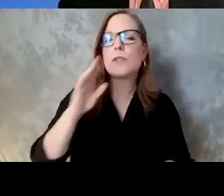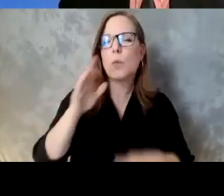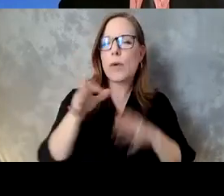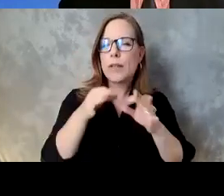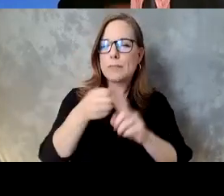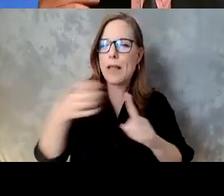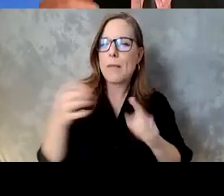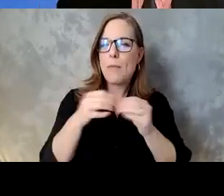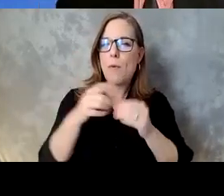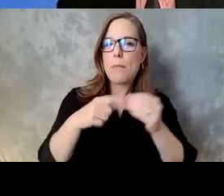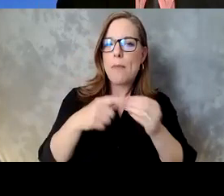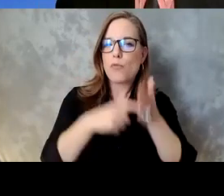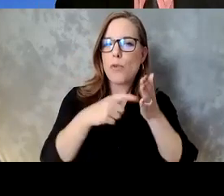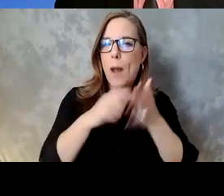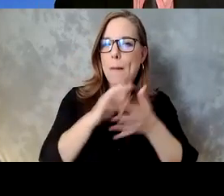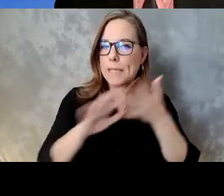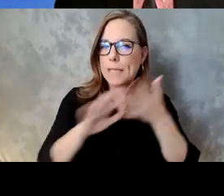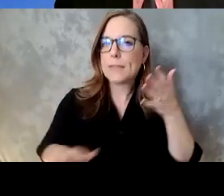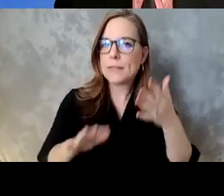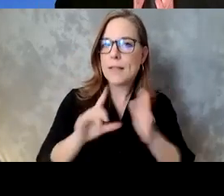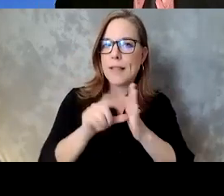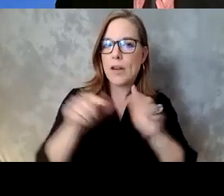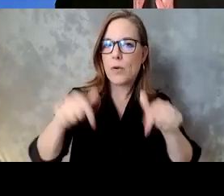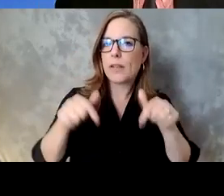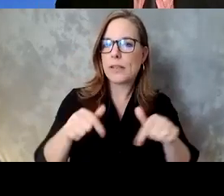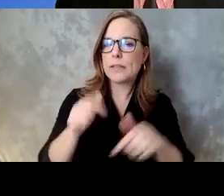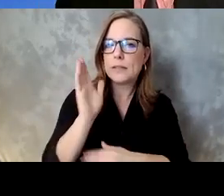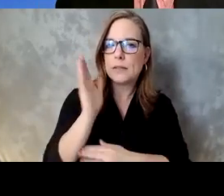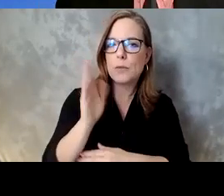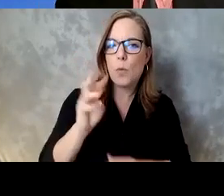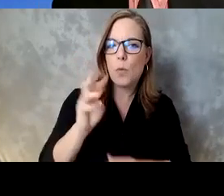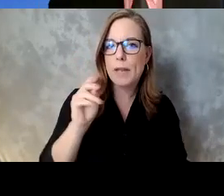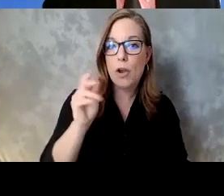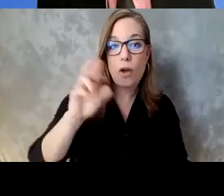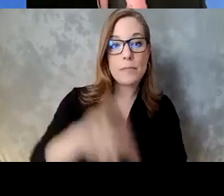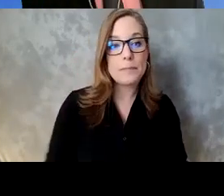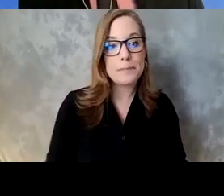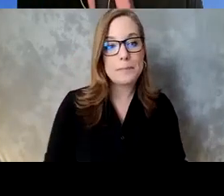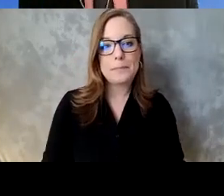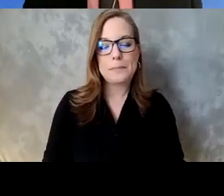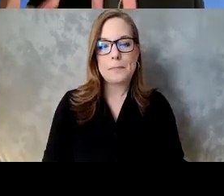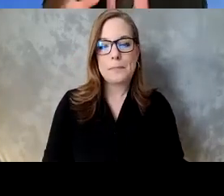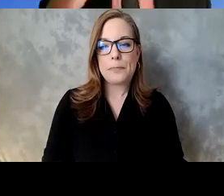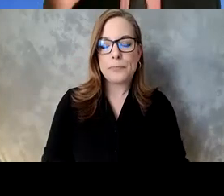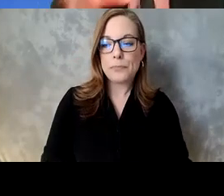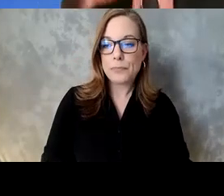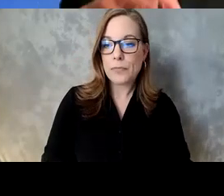detailed guidance later in this webinar. If I can have the next slide please. So how do